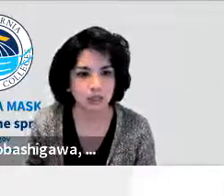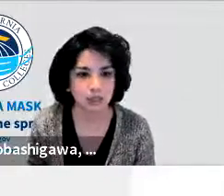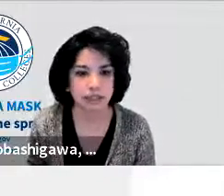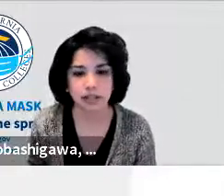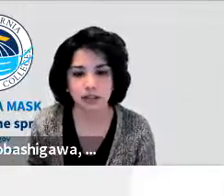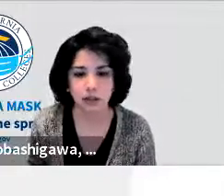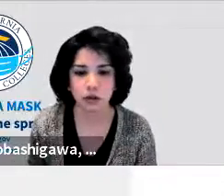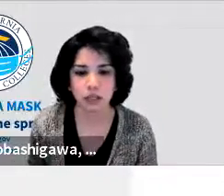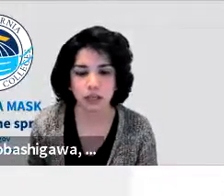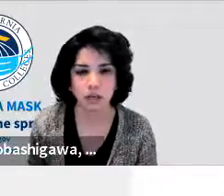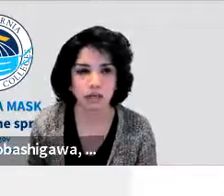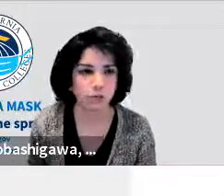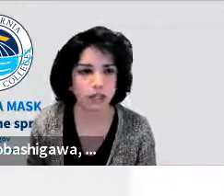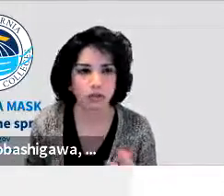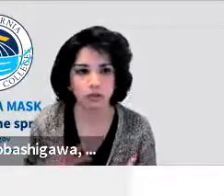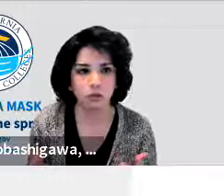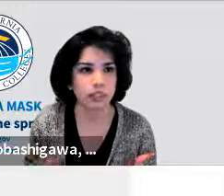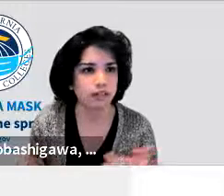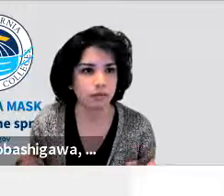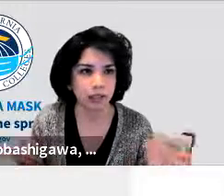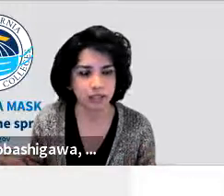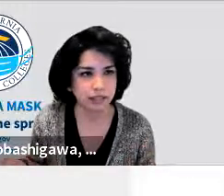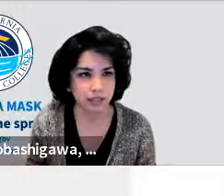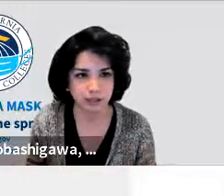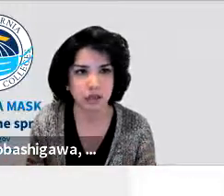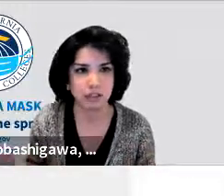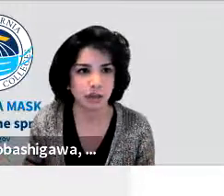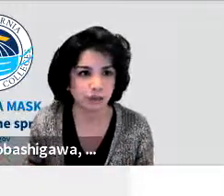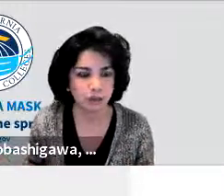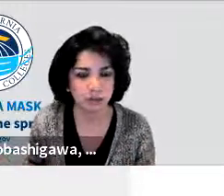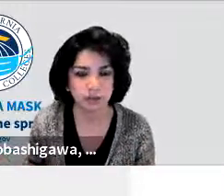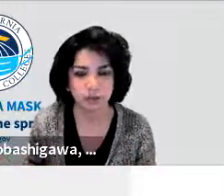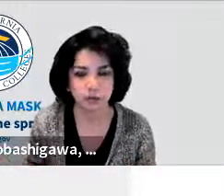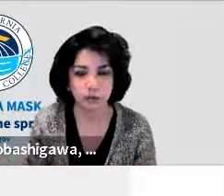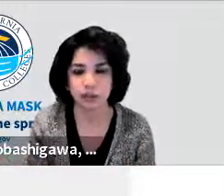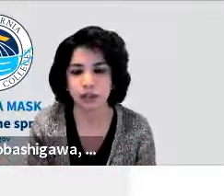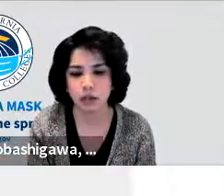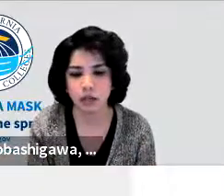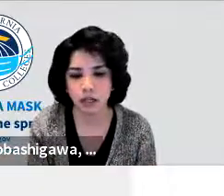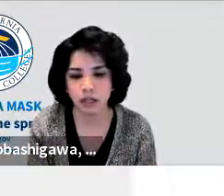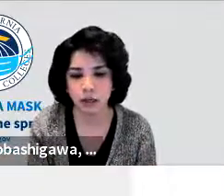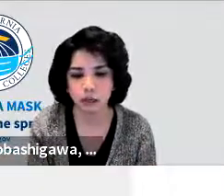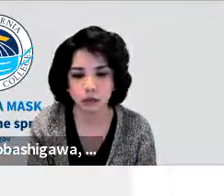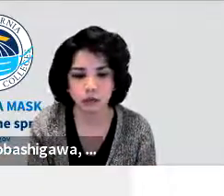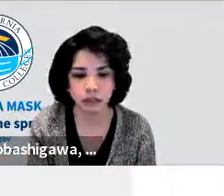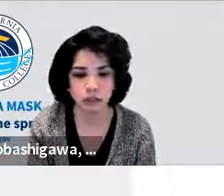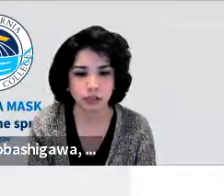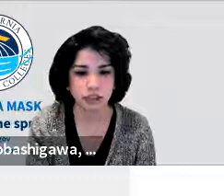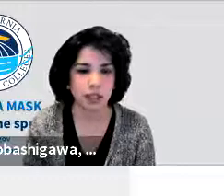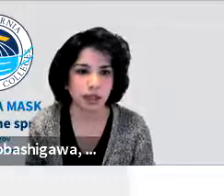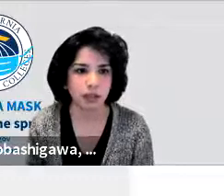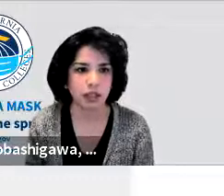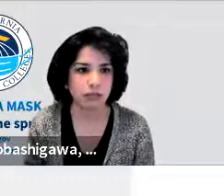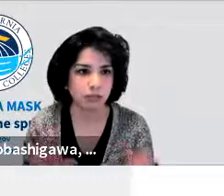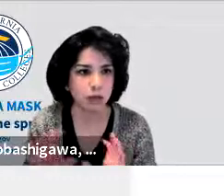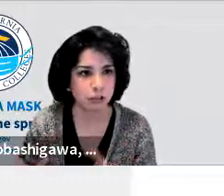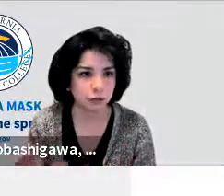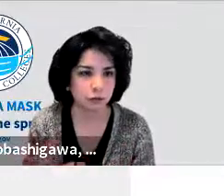things like that. And so, when, when, when deadlines are coming up and what you need to do for those. So we've also included a module